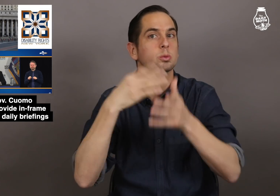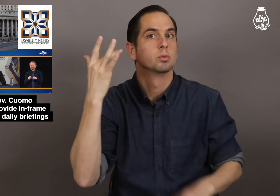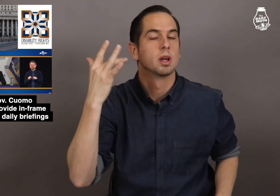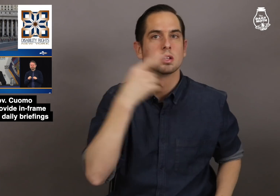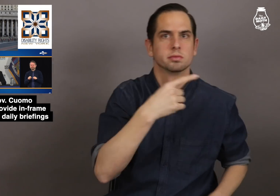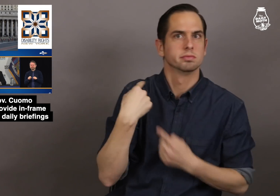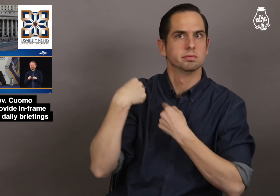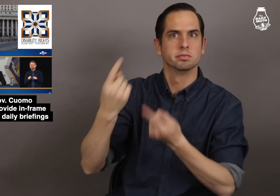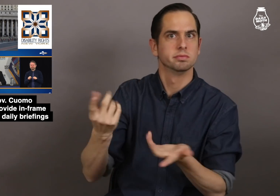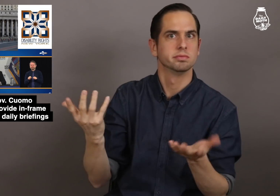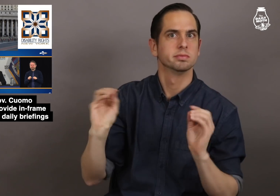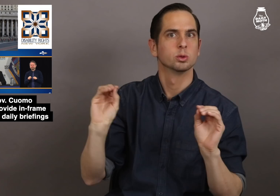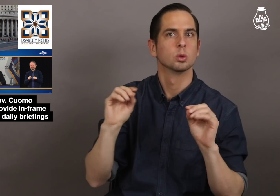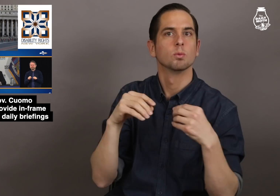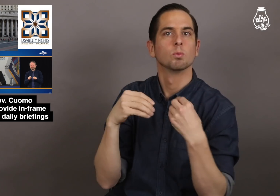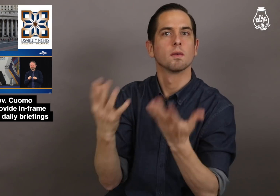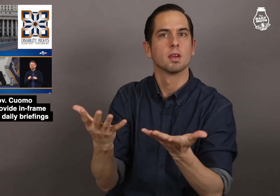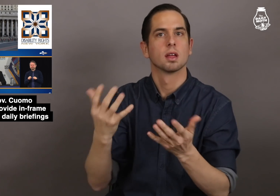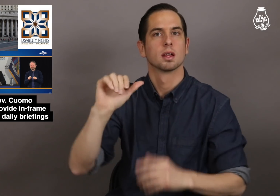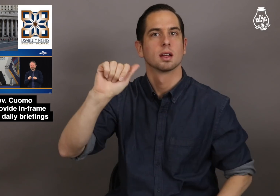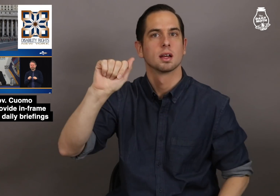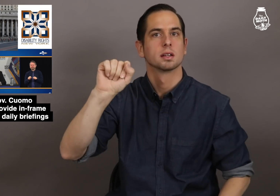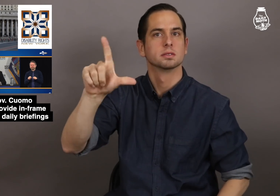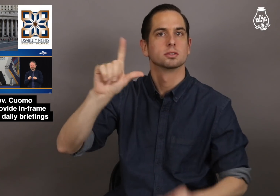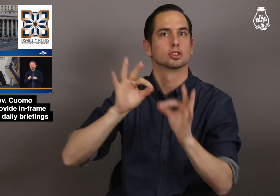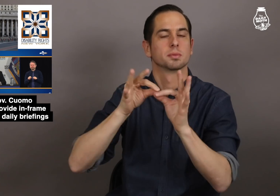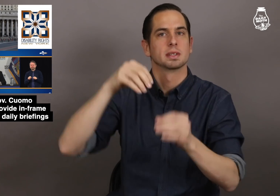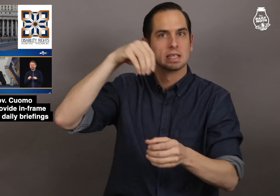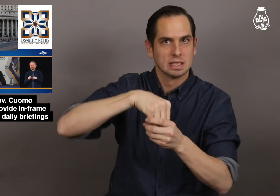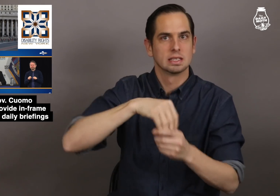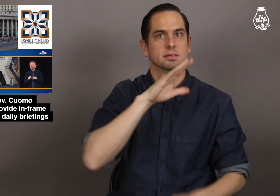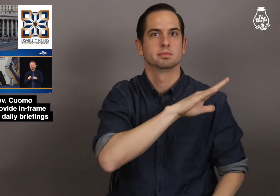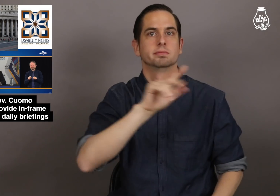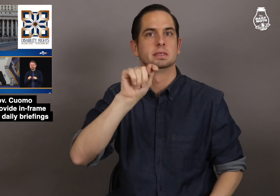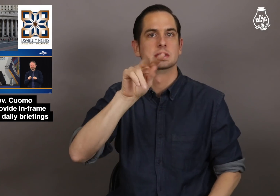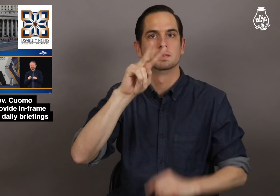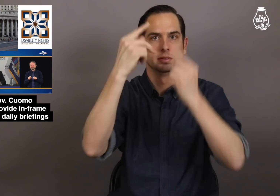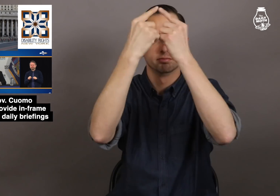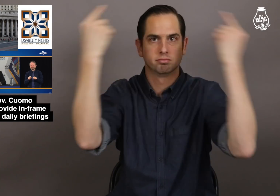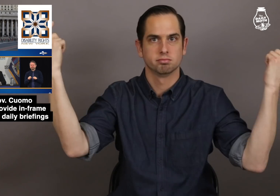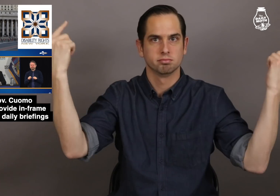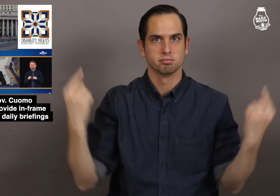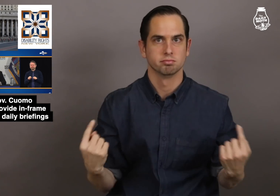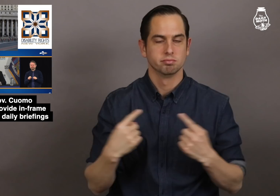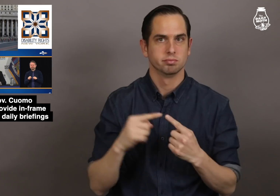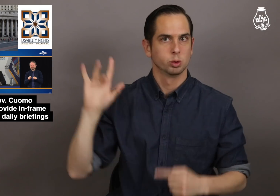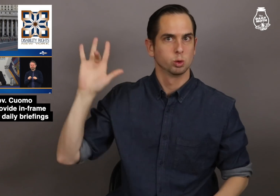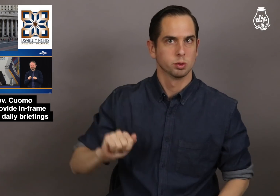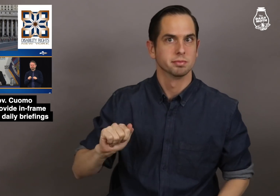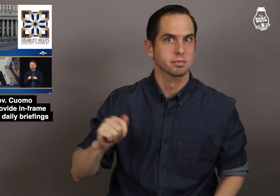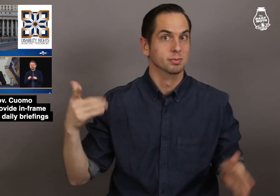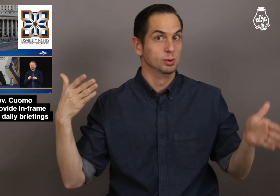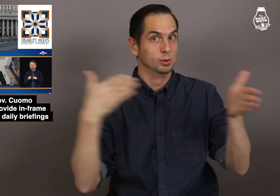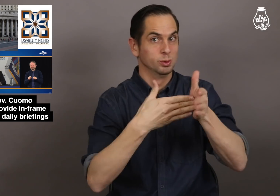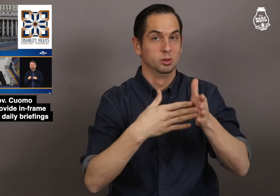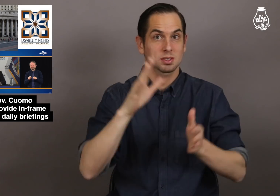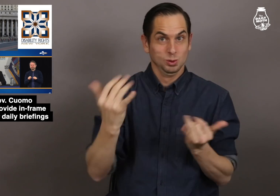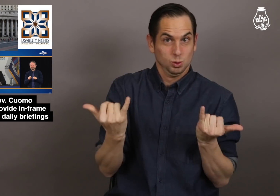for failing to provide in-frame ASL interpreters.